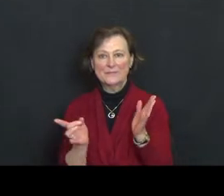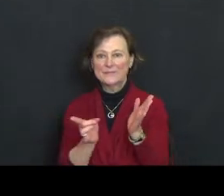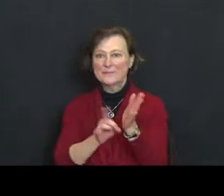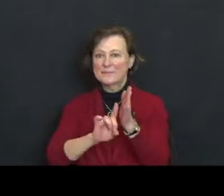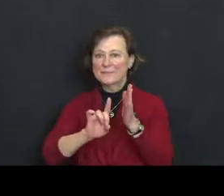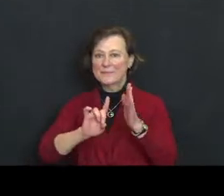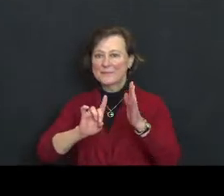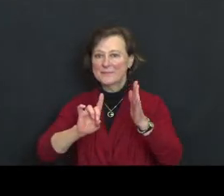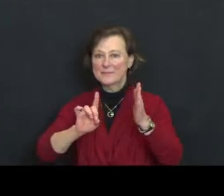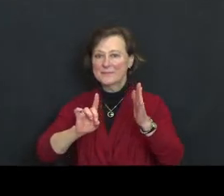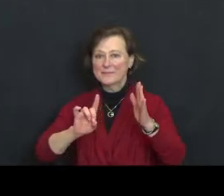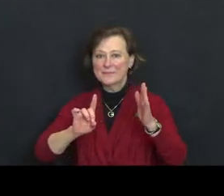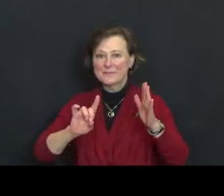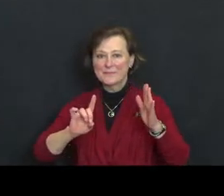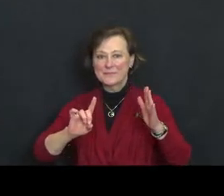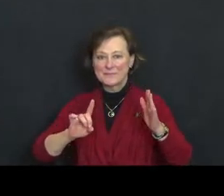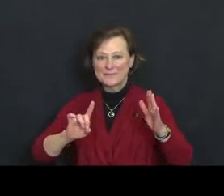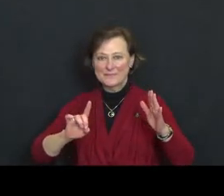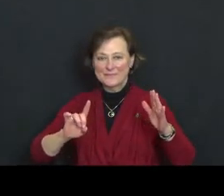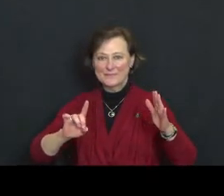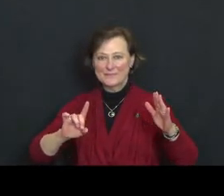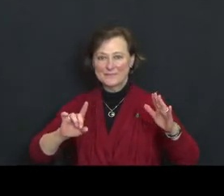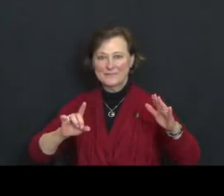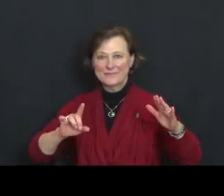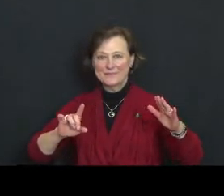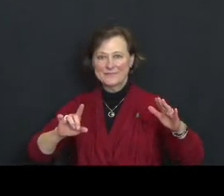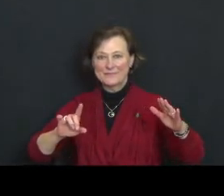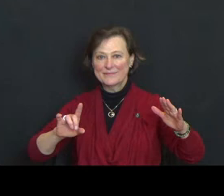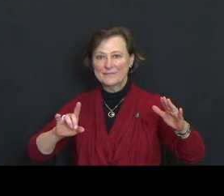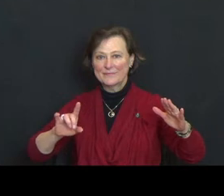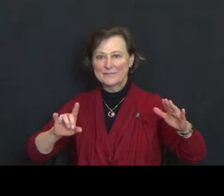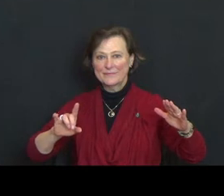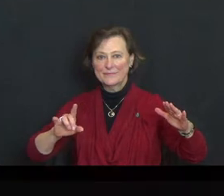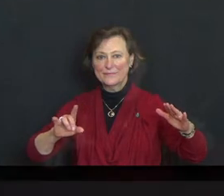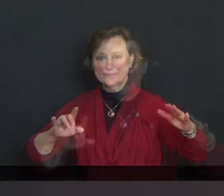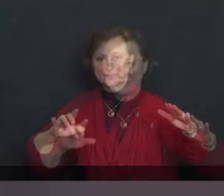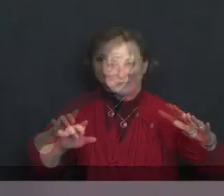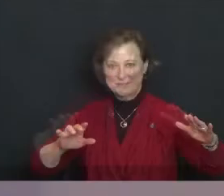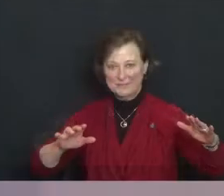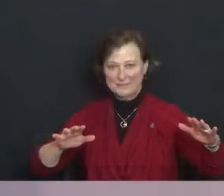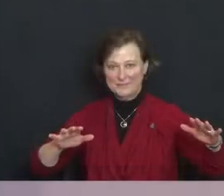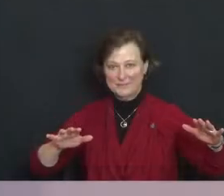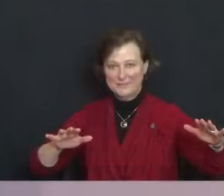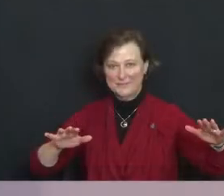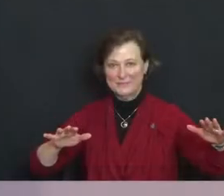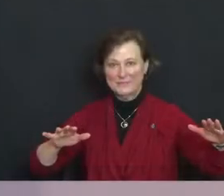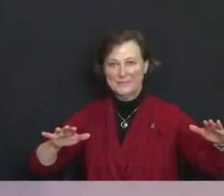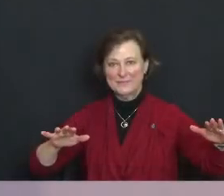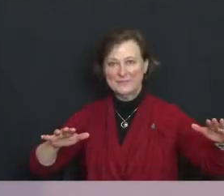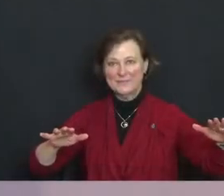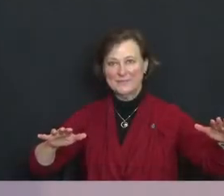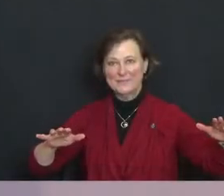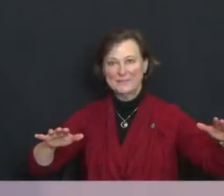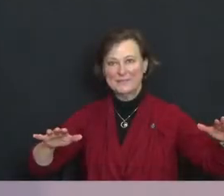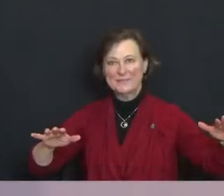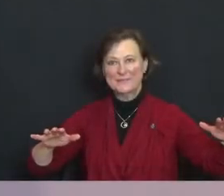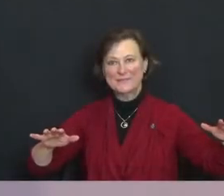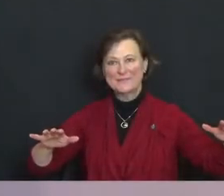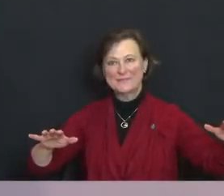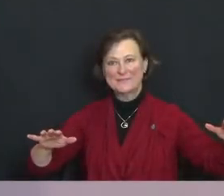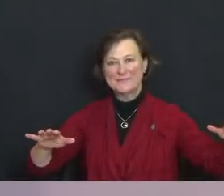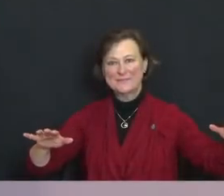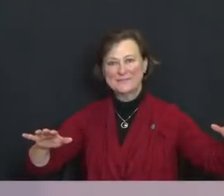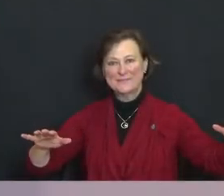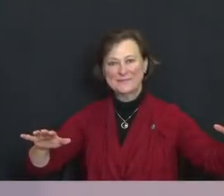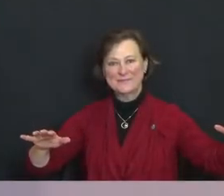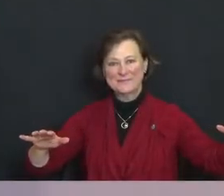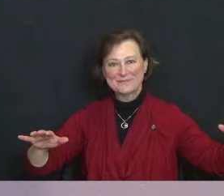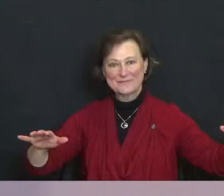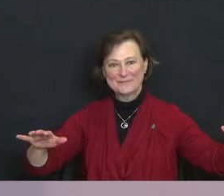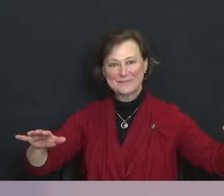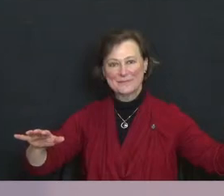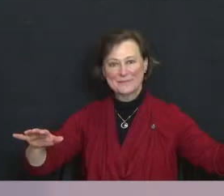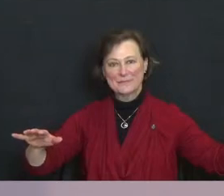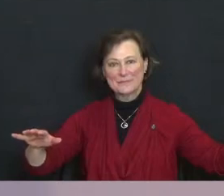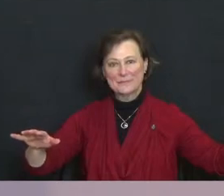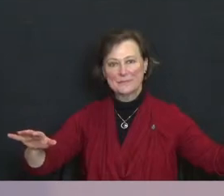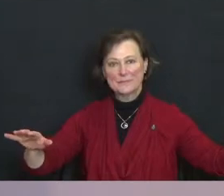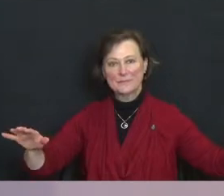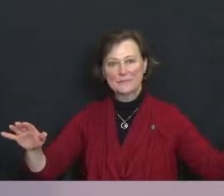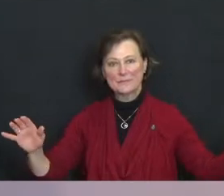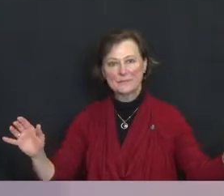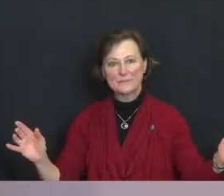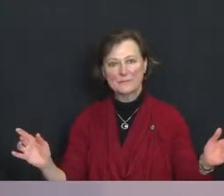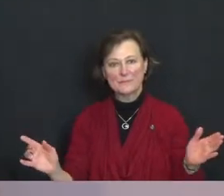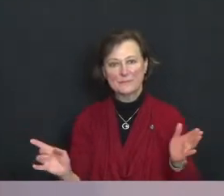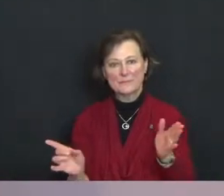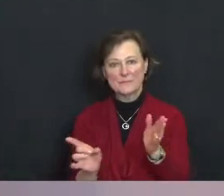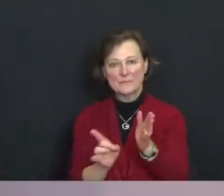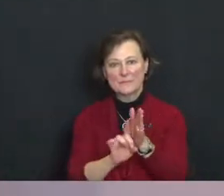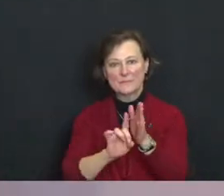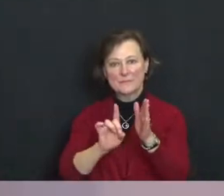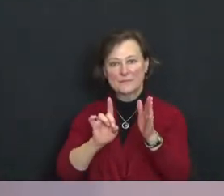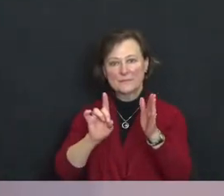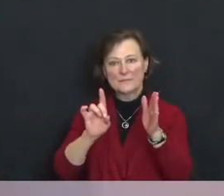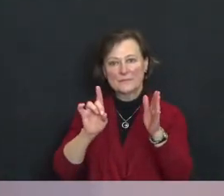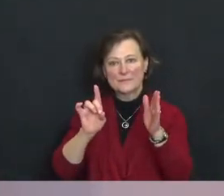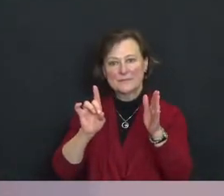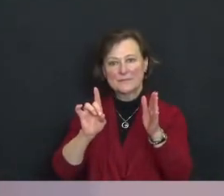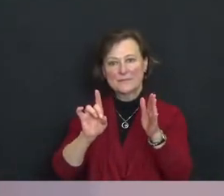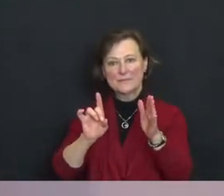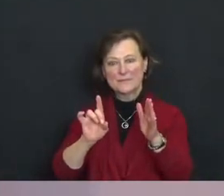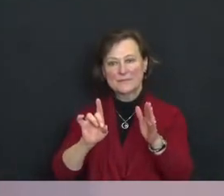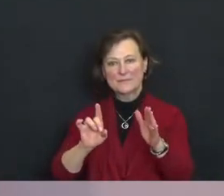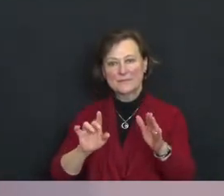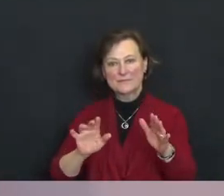[Singing bowl rings 3 times]